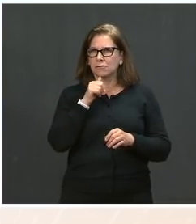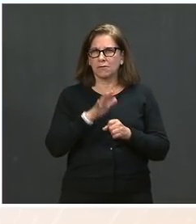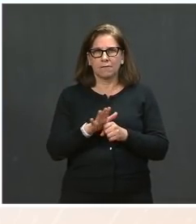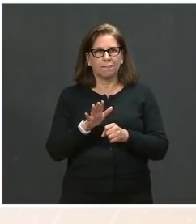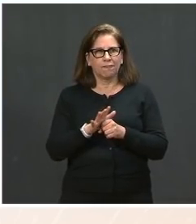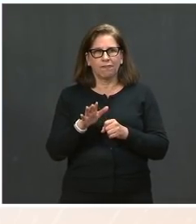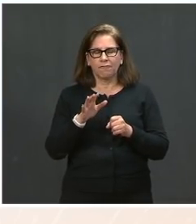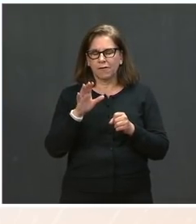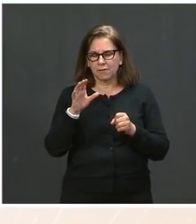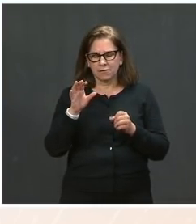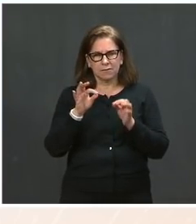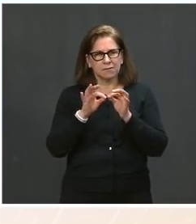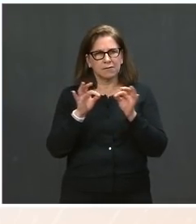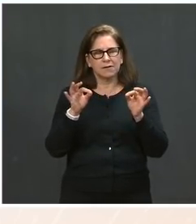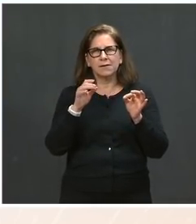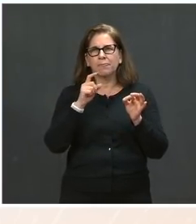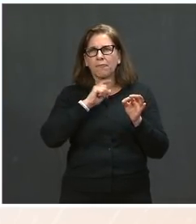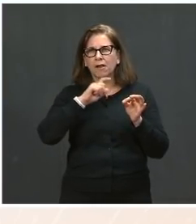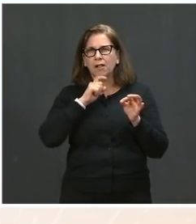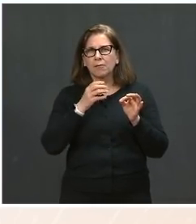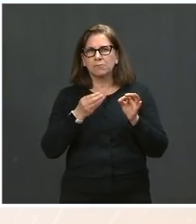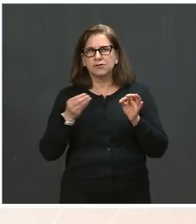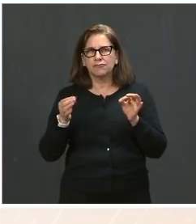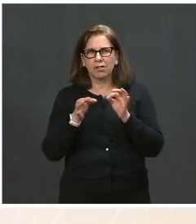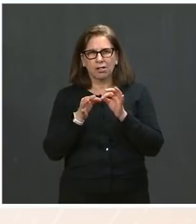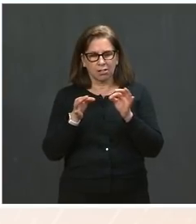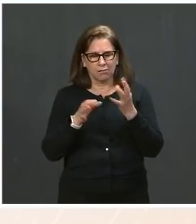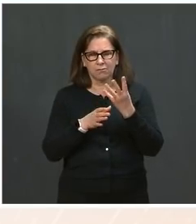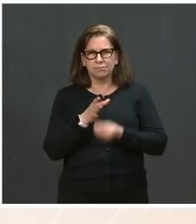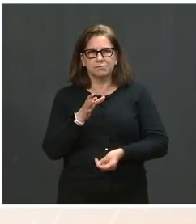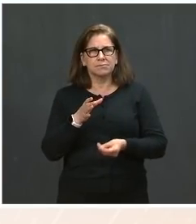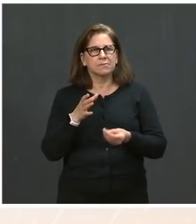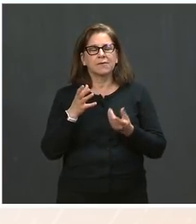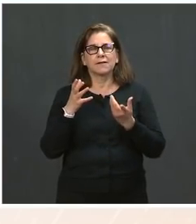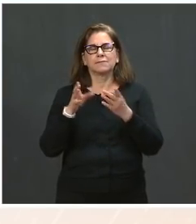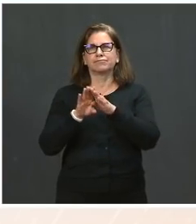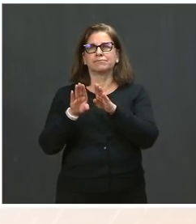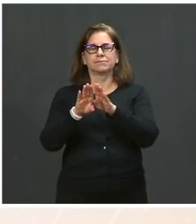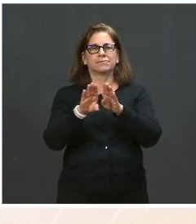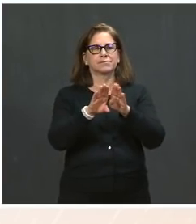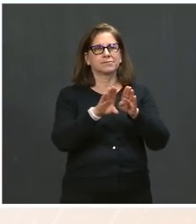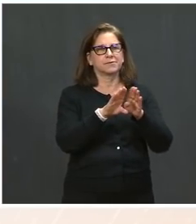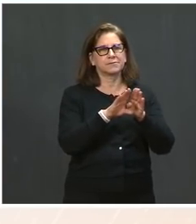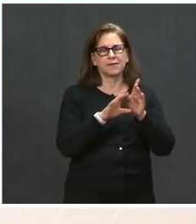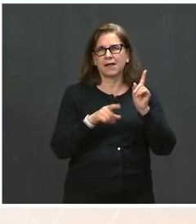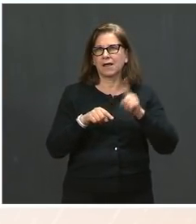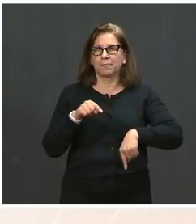And I'm wondering: Are there any short-term measures that the federal government can take to help with the shortage?